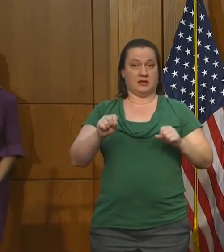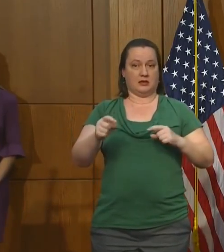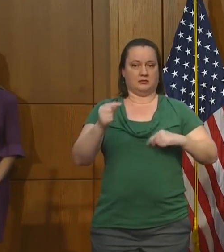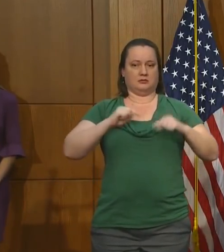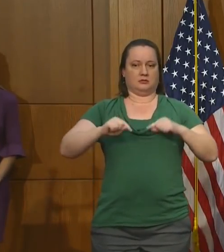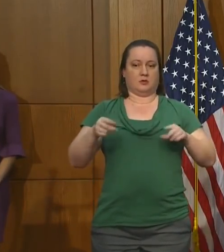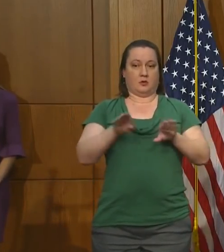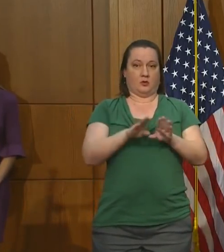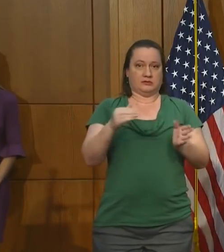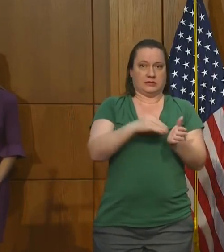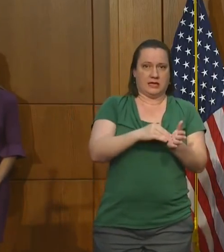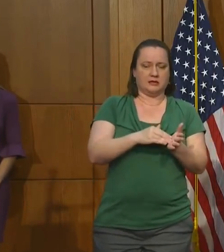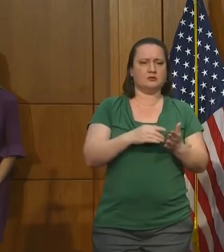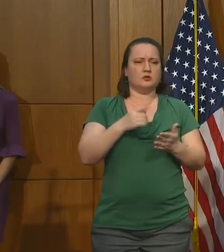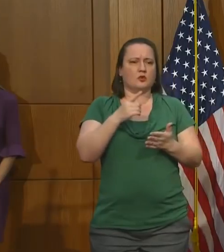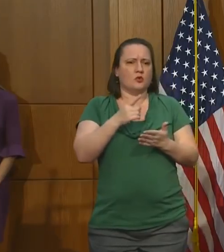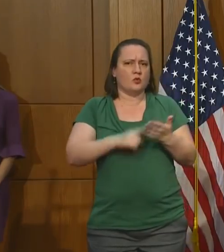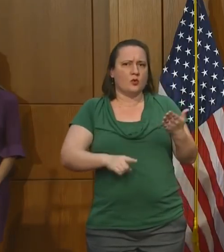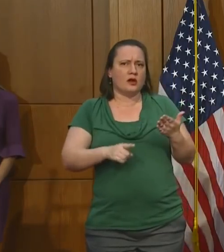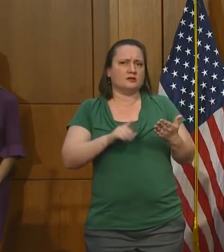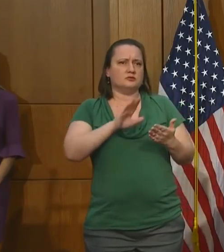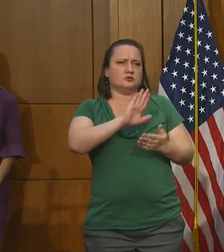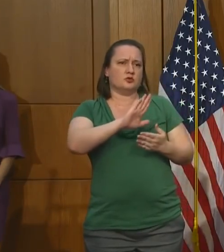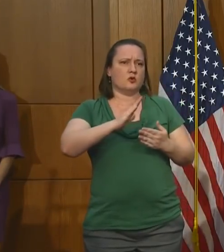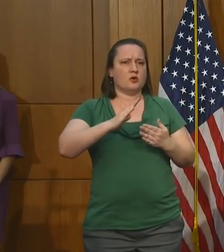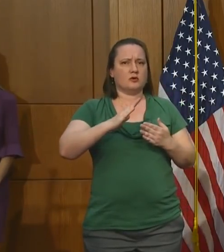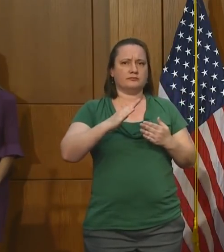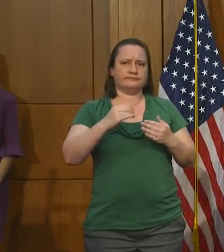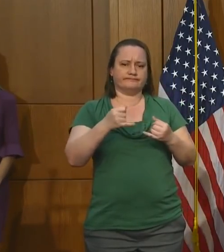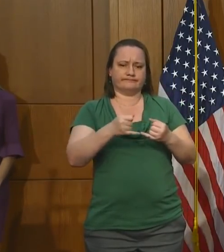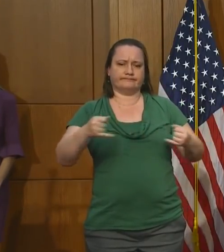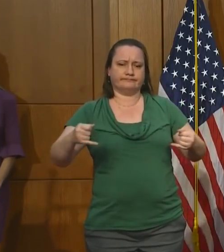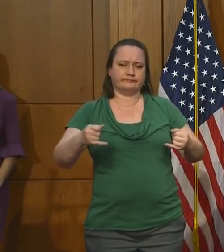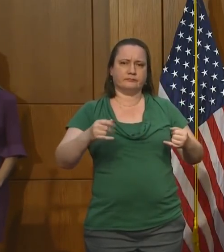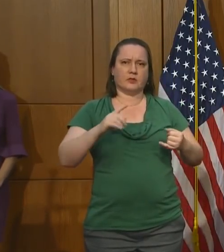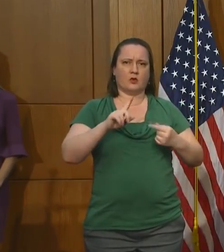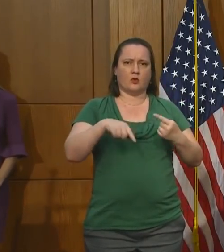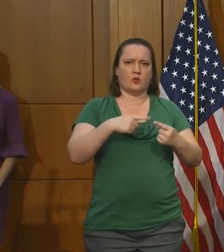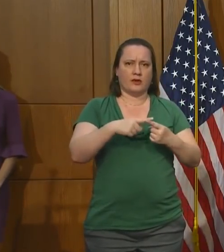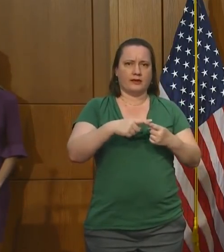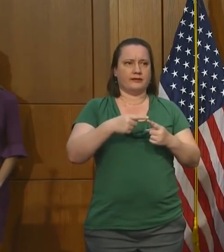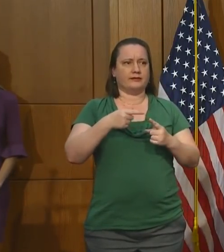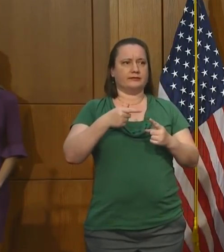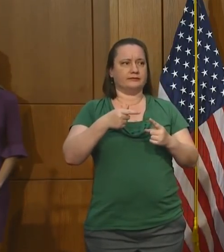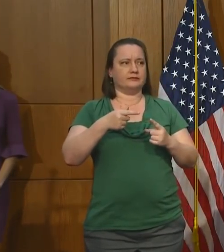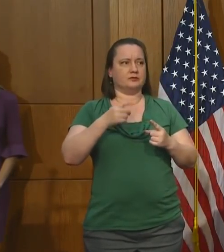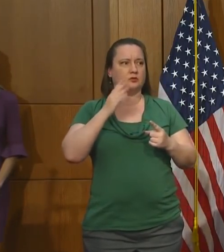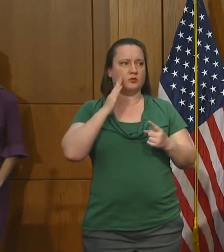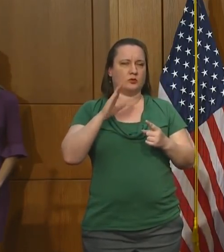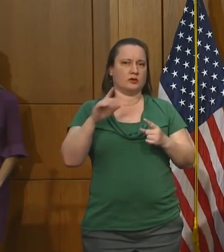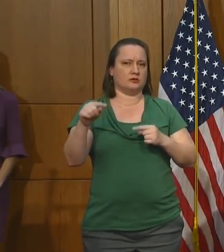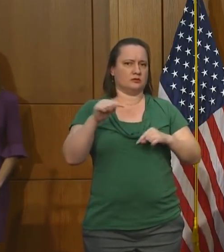RESTRICTIONS ONE ARE THE BENCHMARKS IF YOU HAVE SET THE MOST. YEAH IF IT HITS ACTS THAT WE WILL LOOK AT READ US